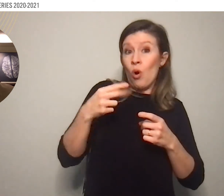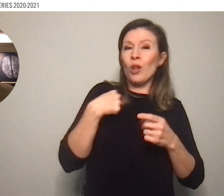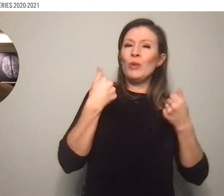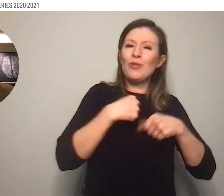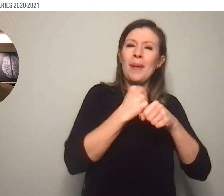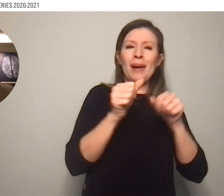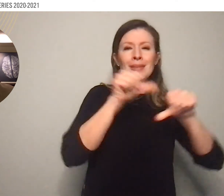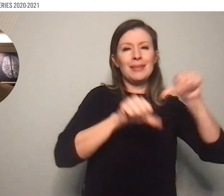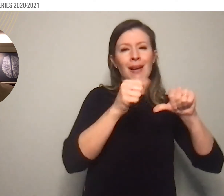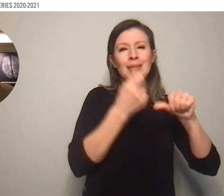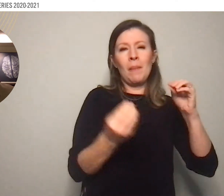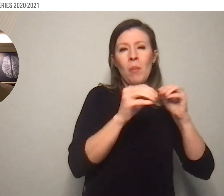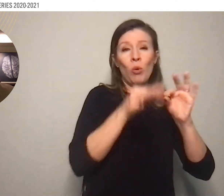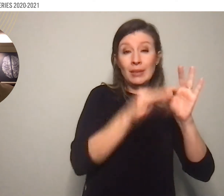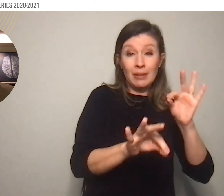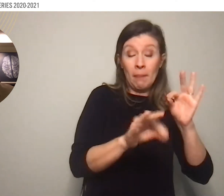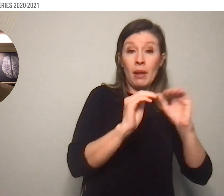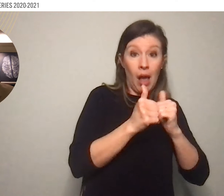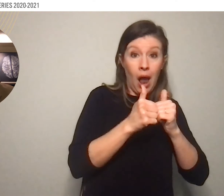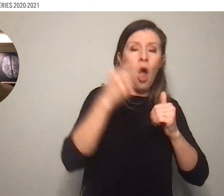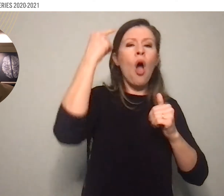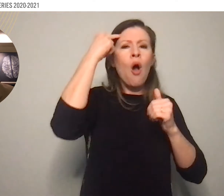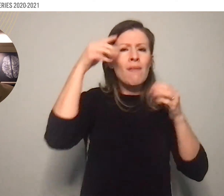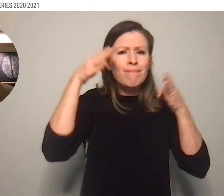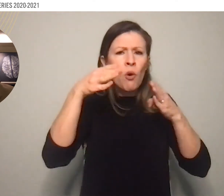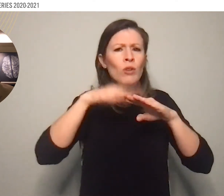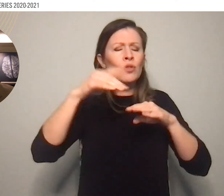or think about how the brain works you know, region by region or neuron by neuron.